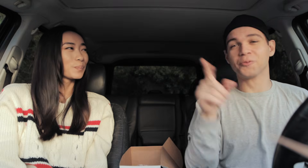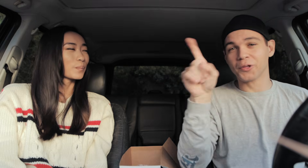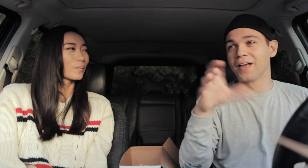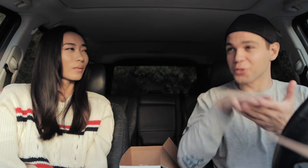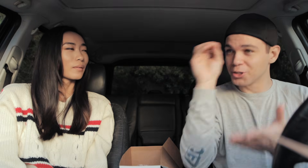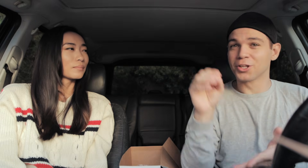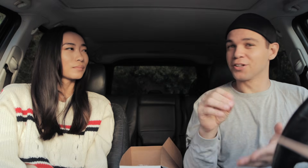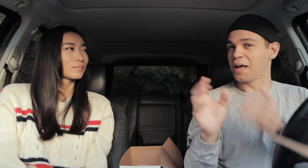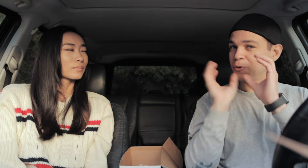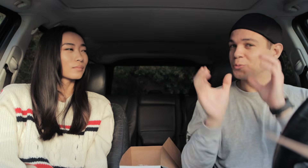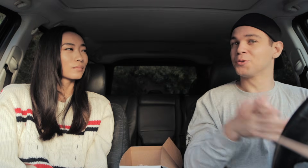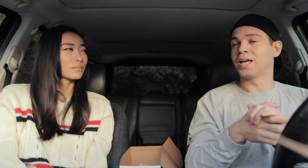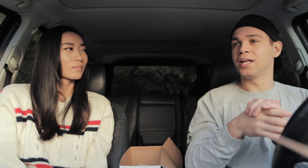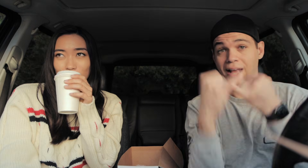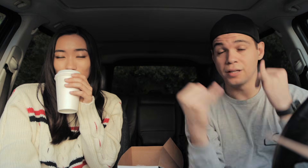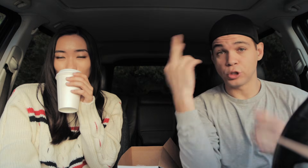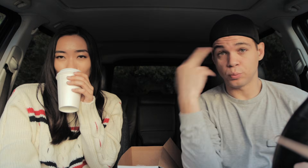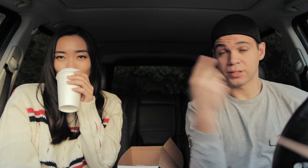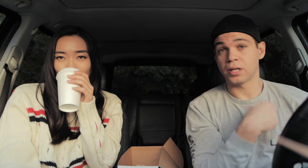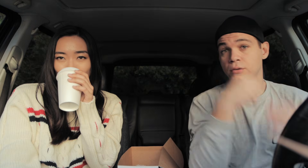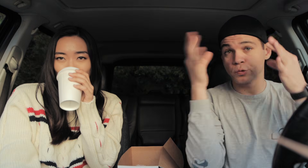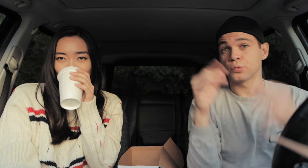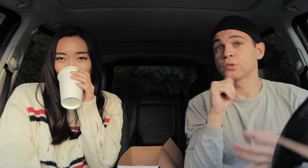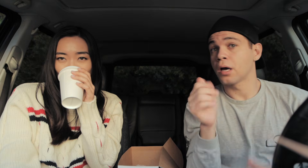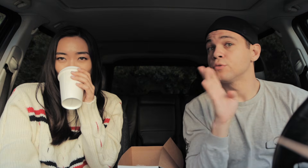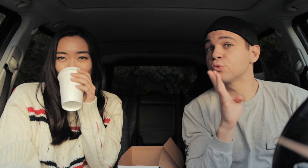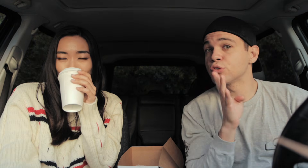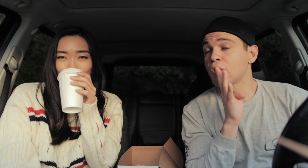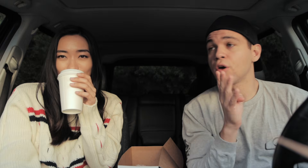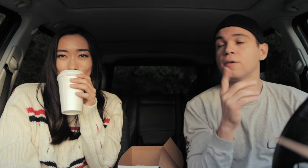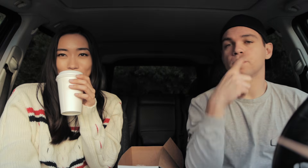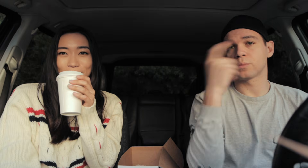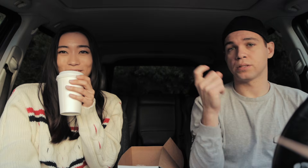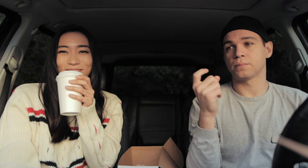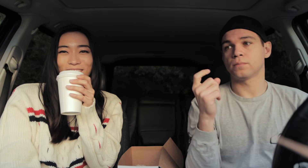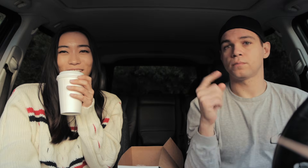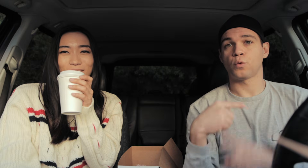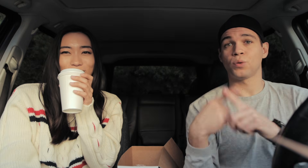you have to learn how to communicate another reason I choose not to talk is because